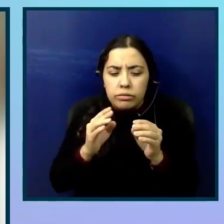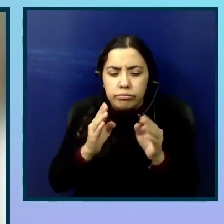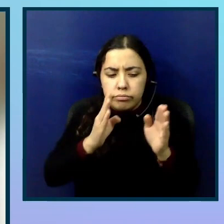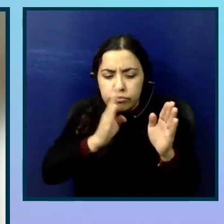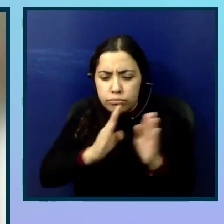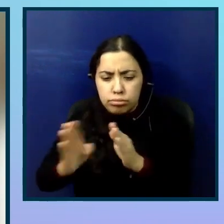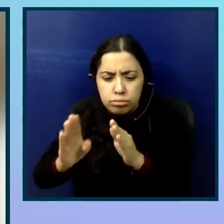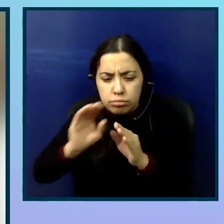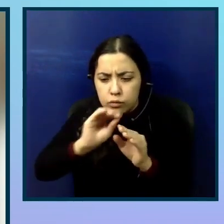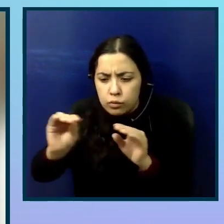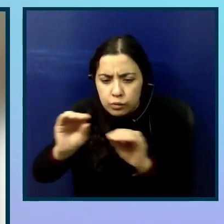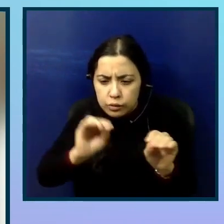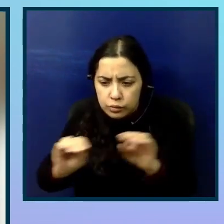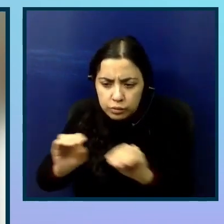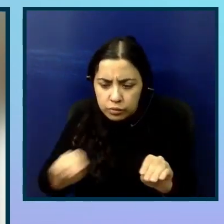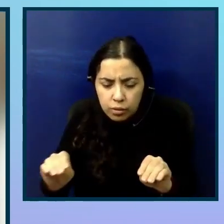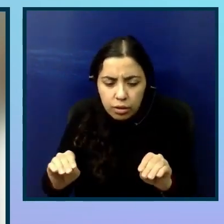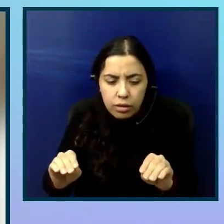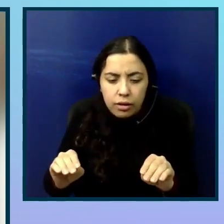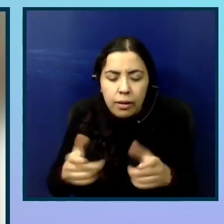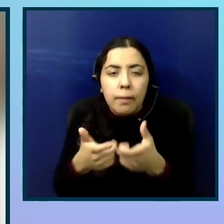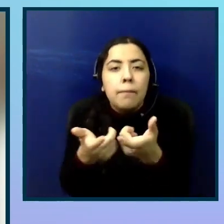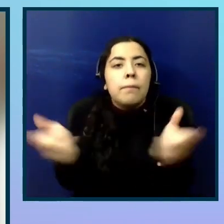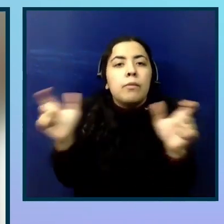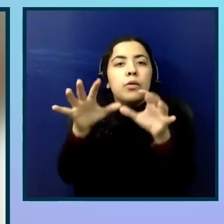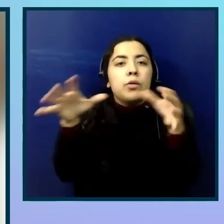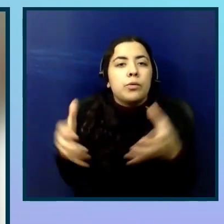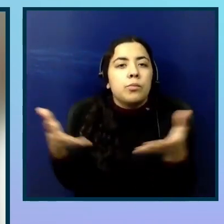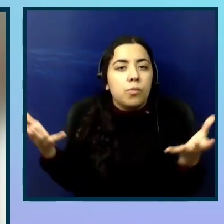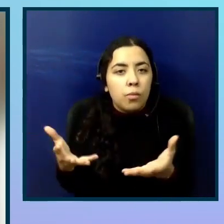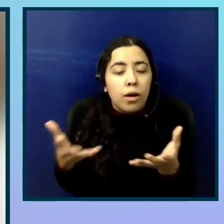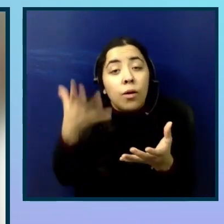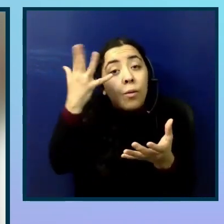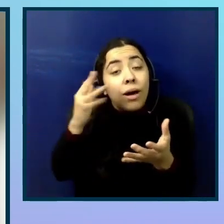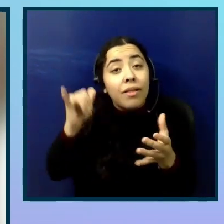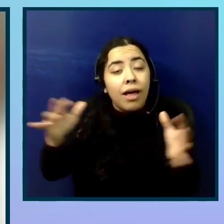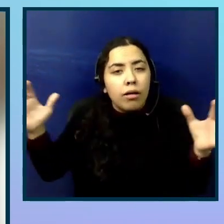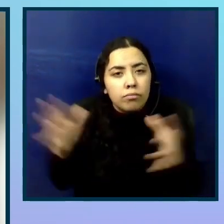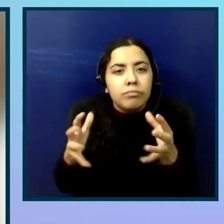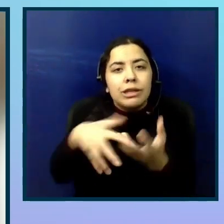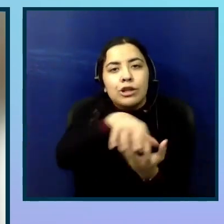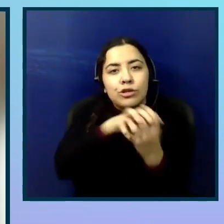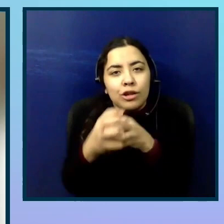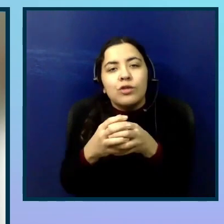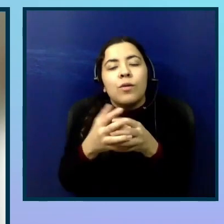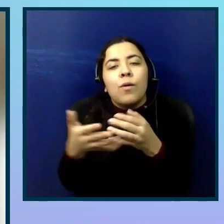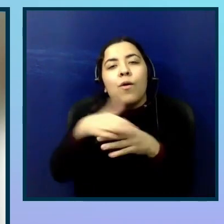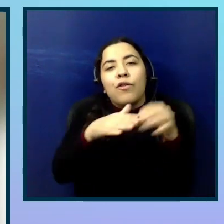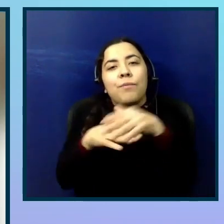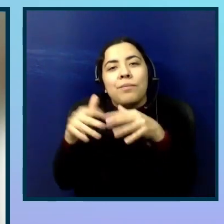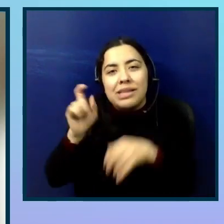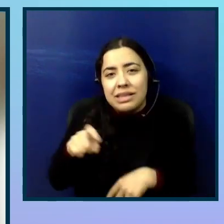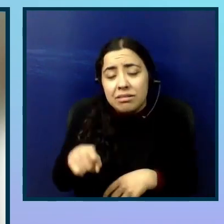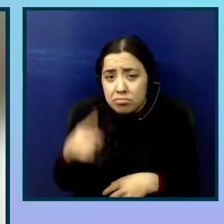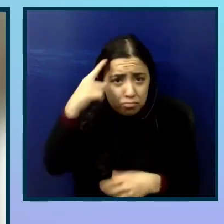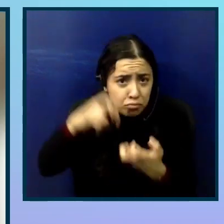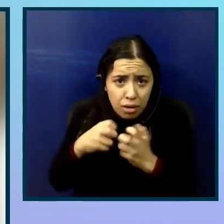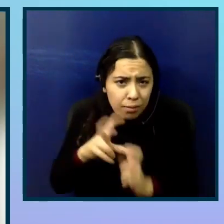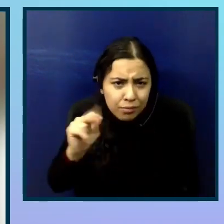here is a bigger group because of that intersectionality of need. And I don't think it's a problem. I think it's an opportunity.